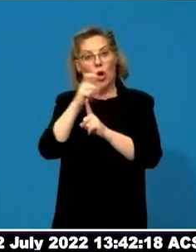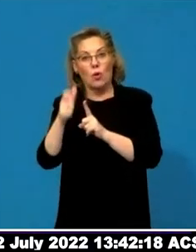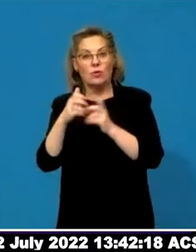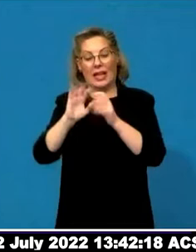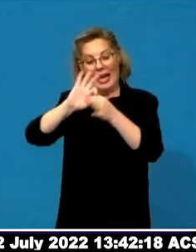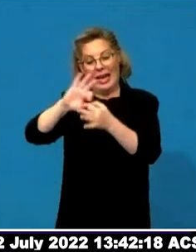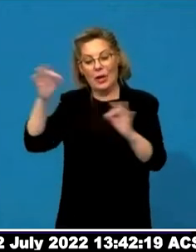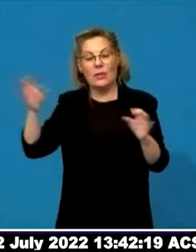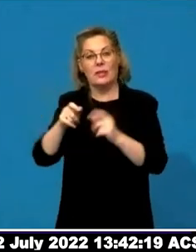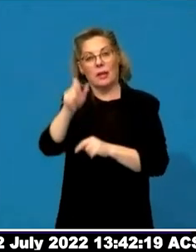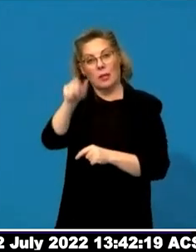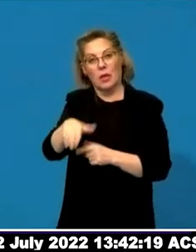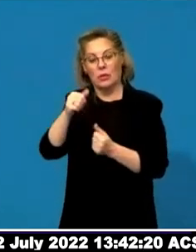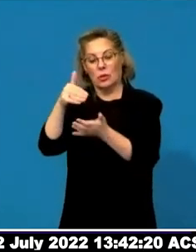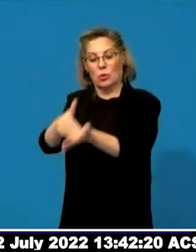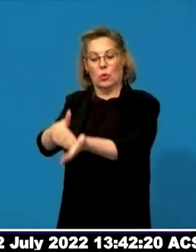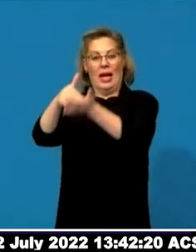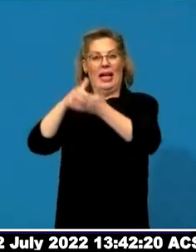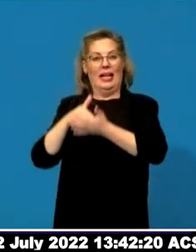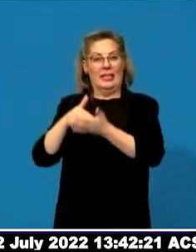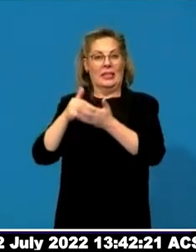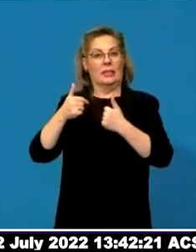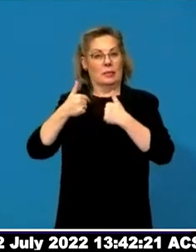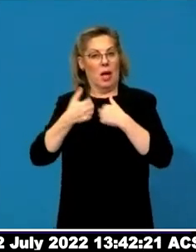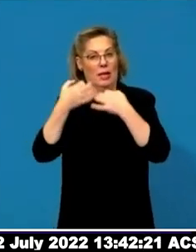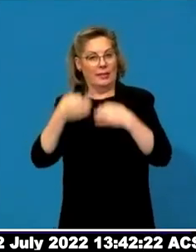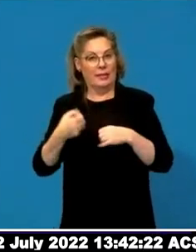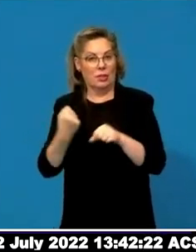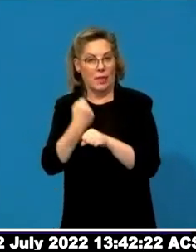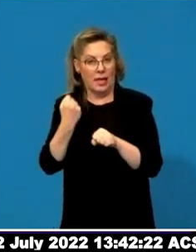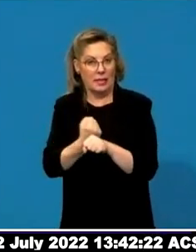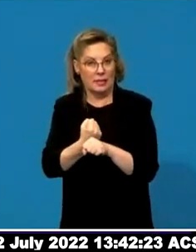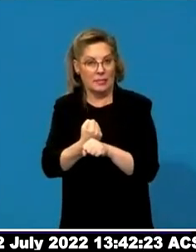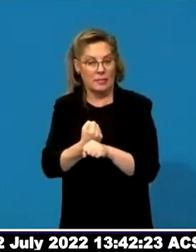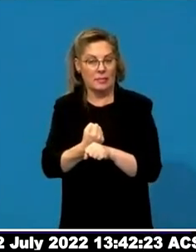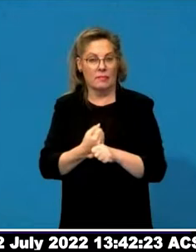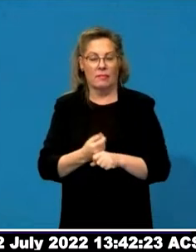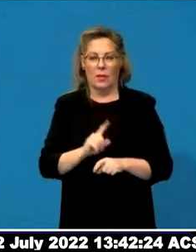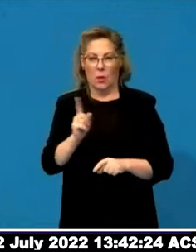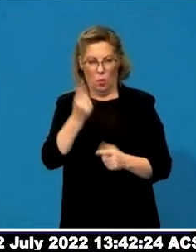What can you tell us about that goal and the interactions you had with the person whose plan that was in?